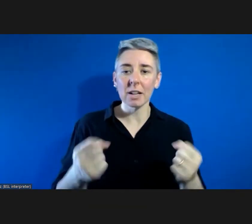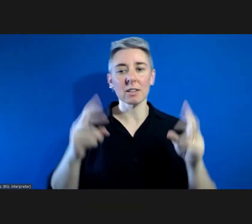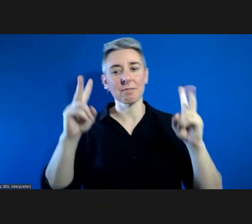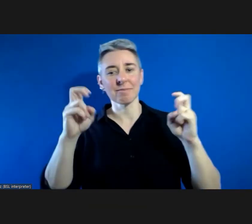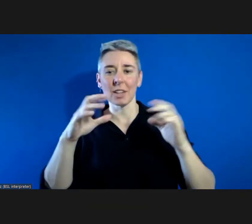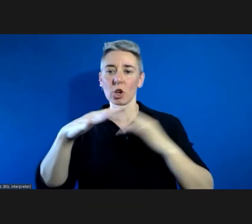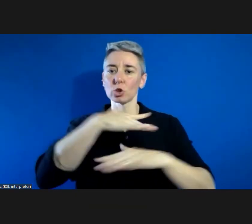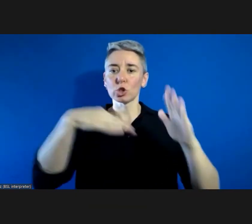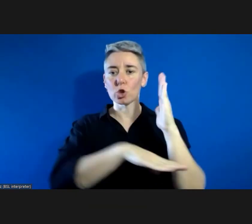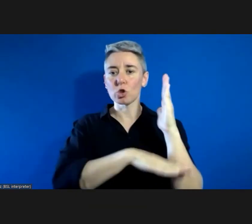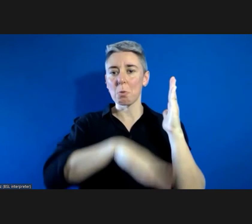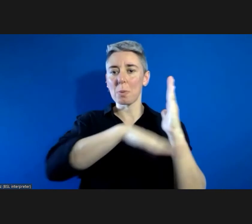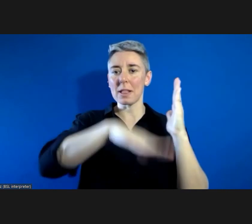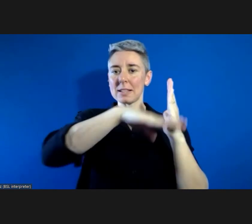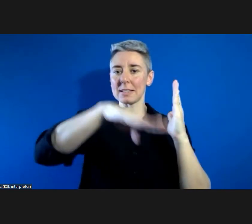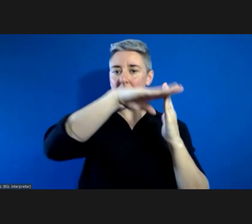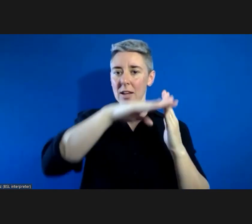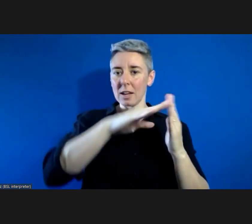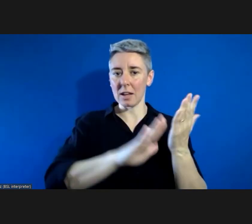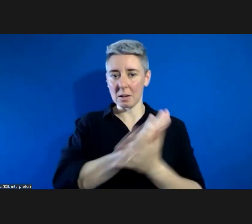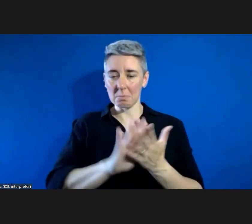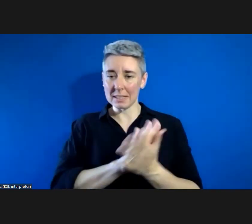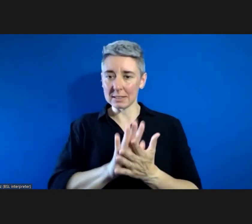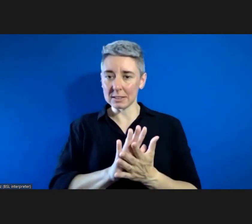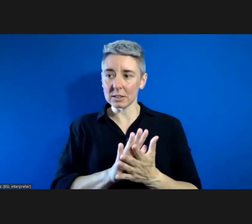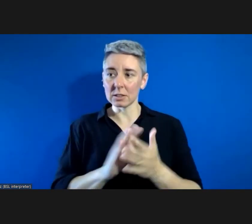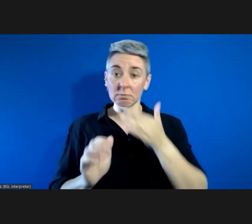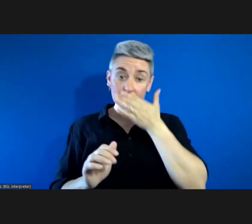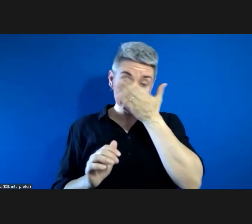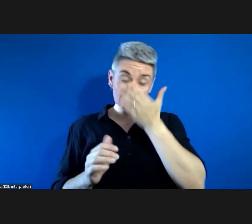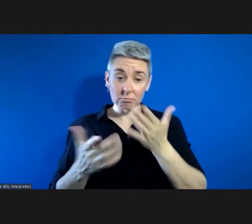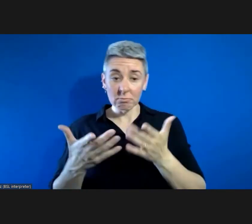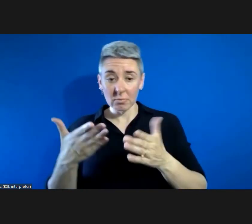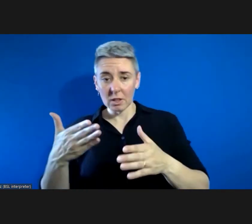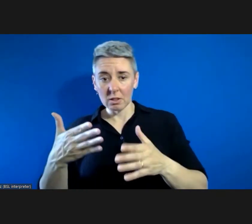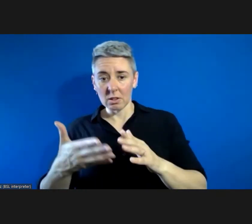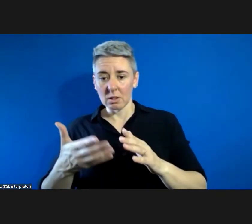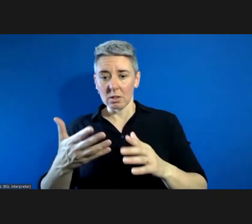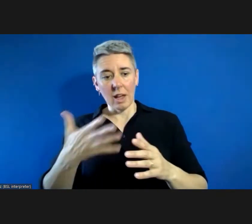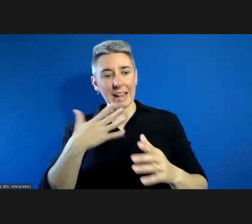education with a vocational imperative. For others, education is for education's sake.